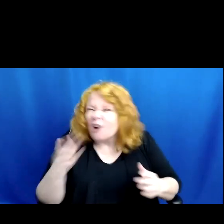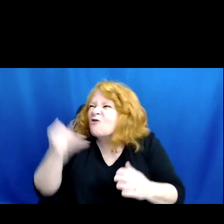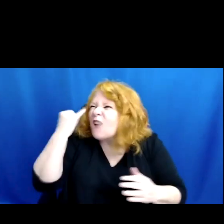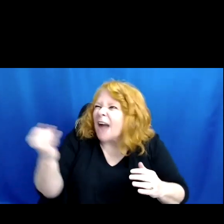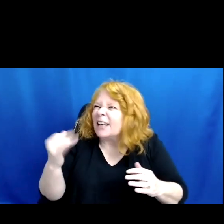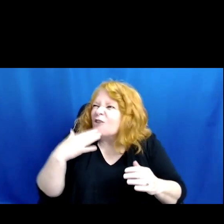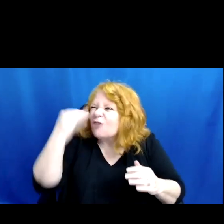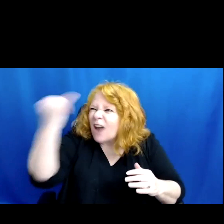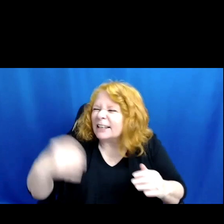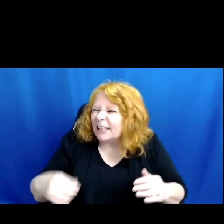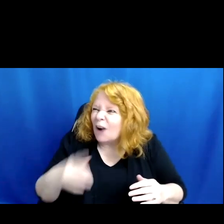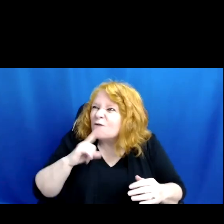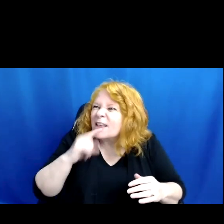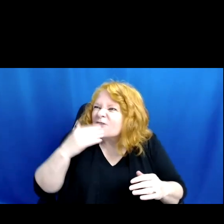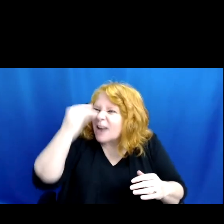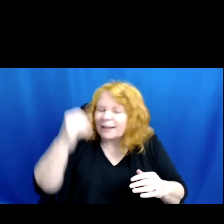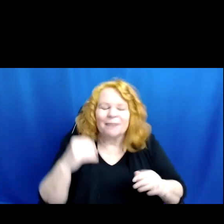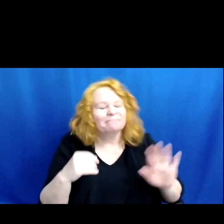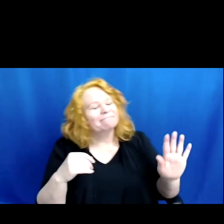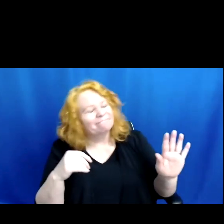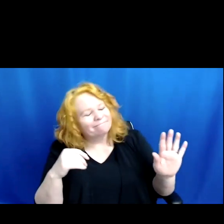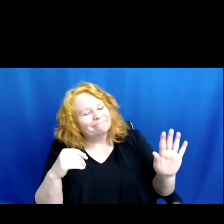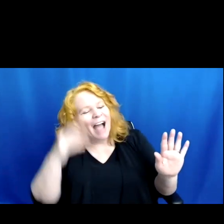I know, sometimes I have really good ideas.